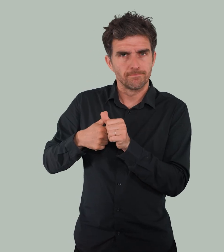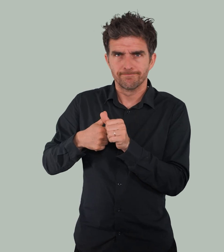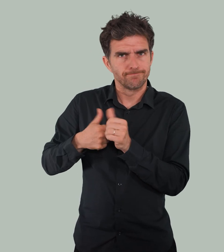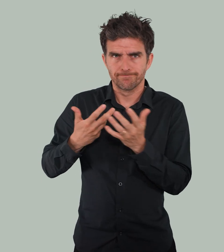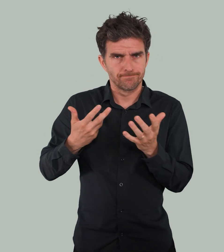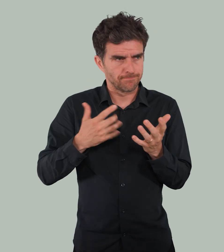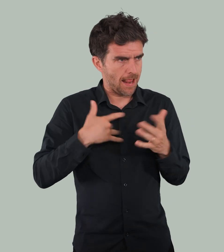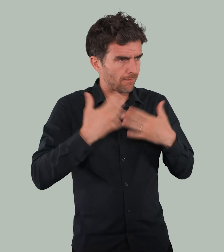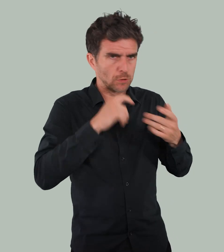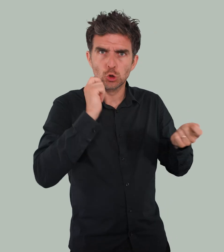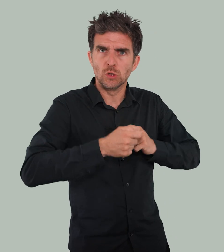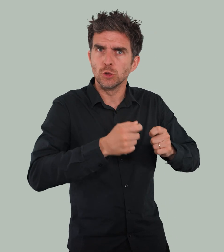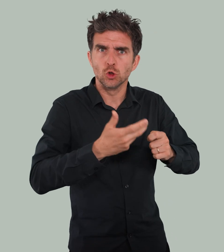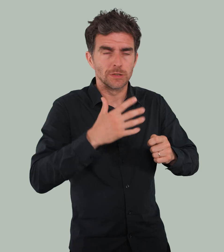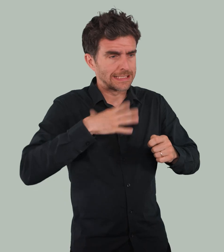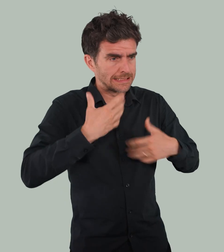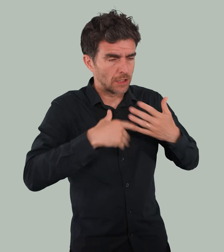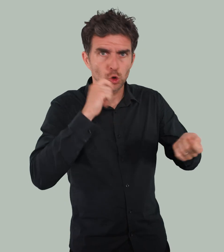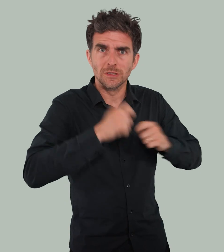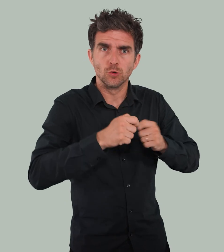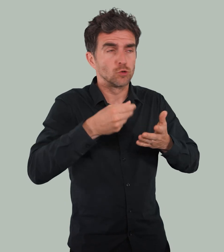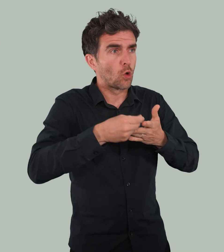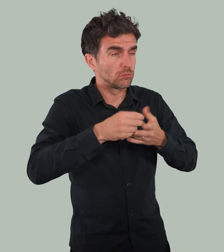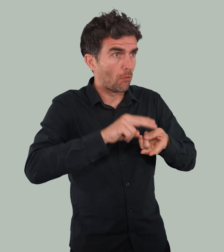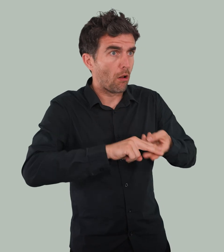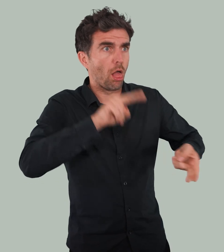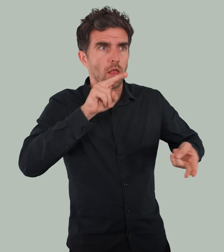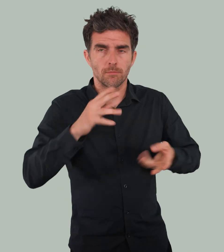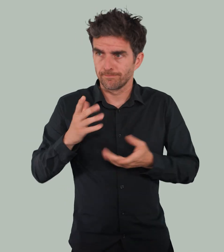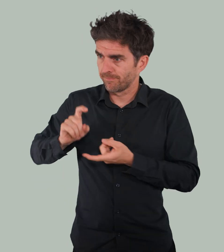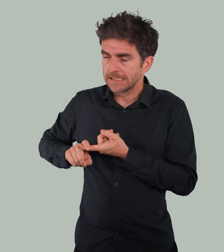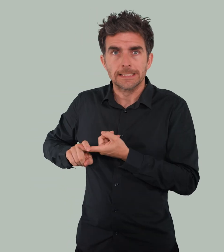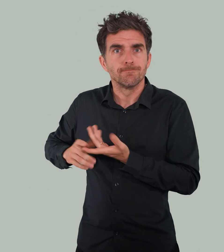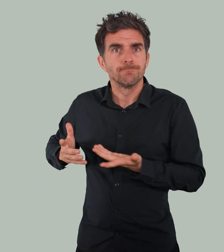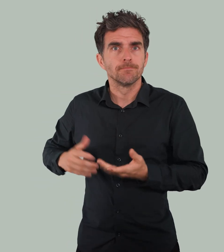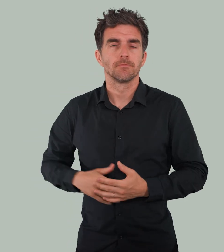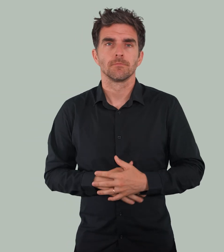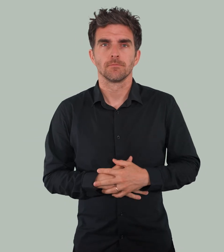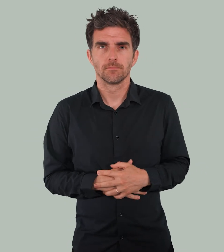do not reflect changes in their needs or costs over time.